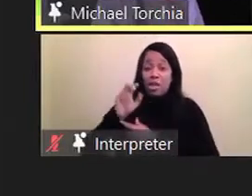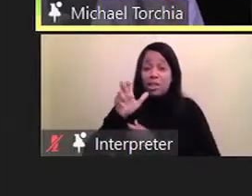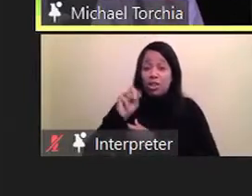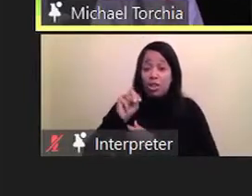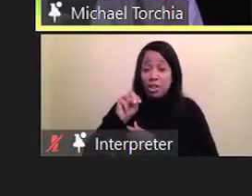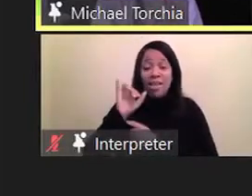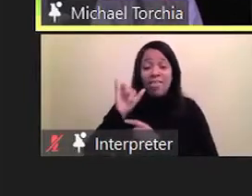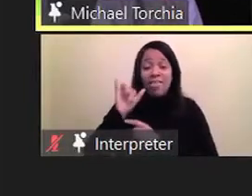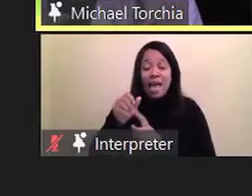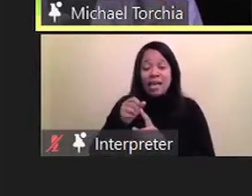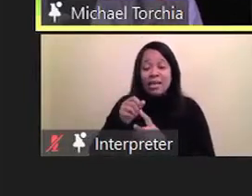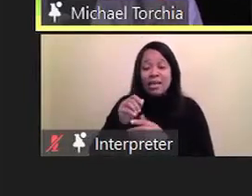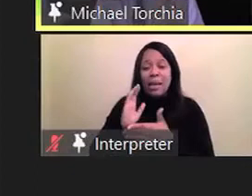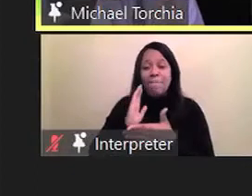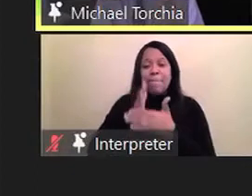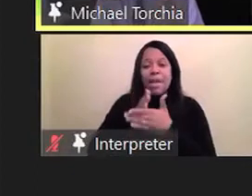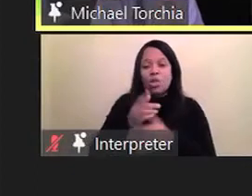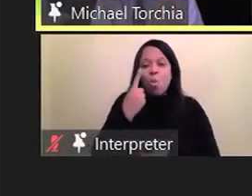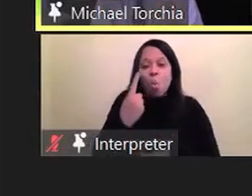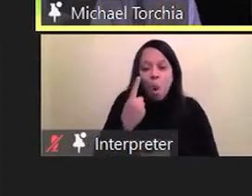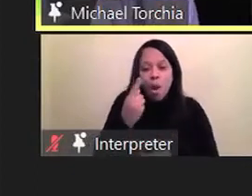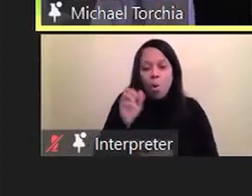to be multiple-- one or more major life